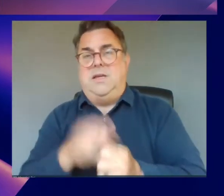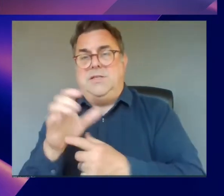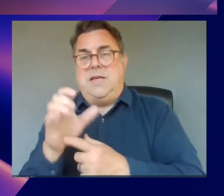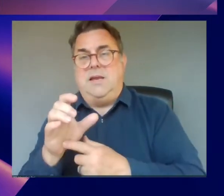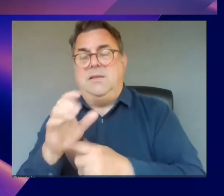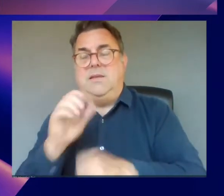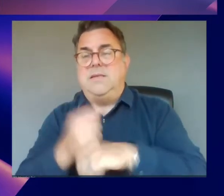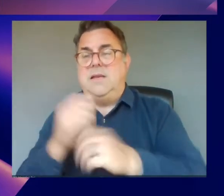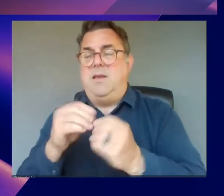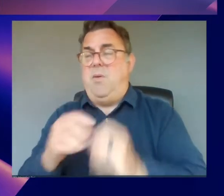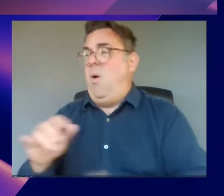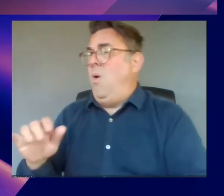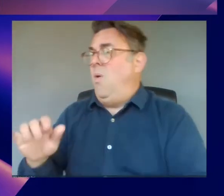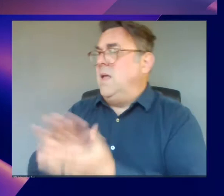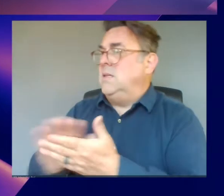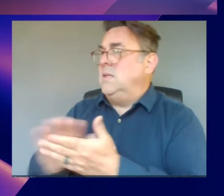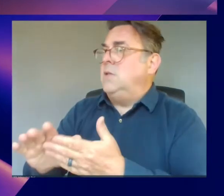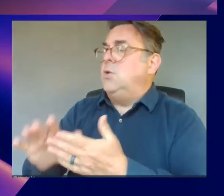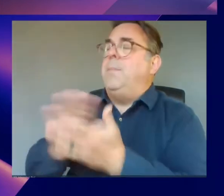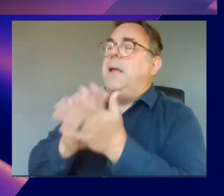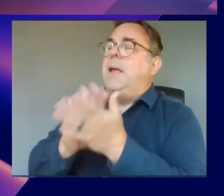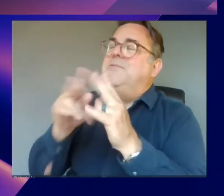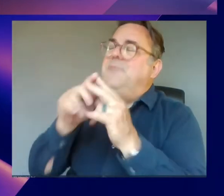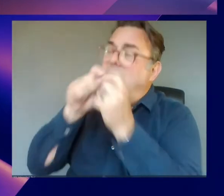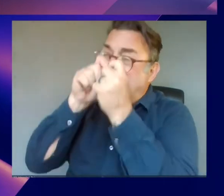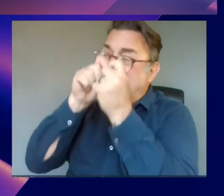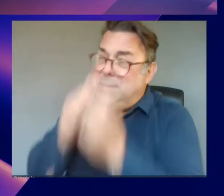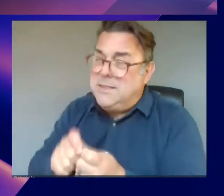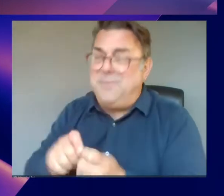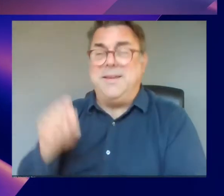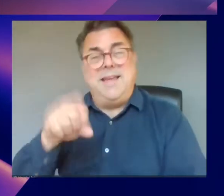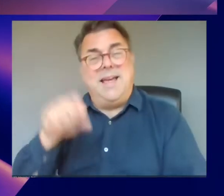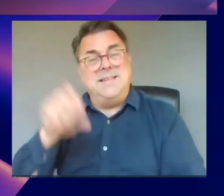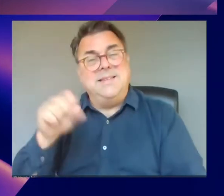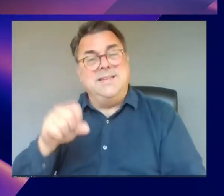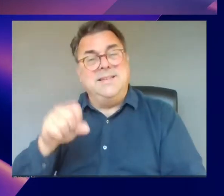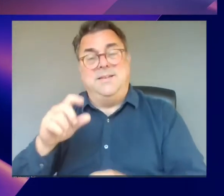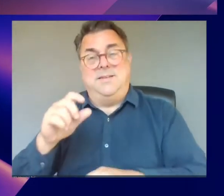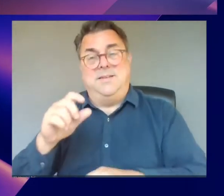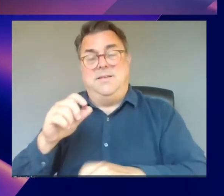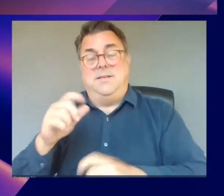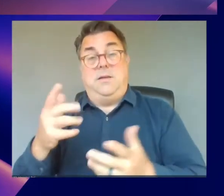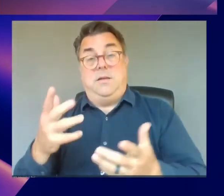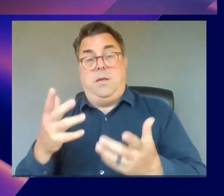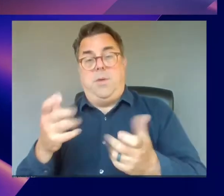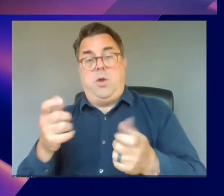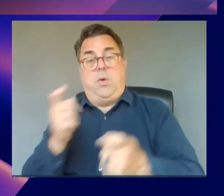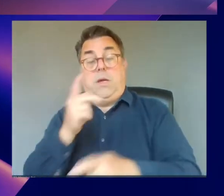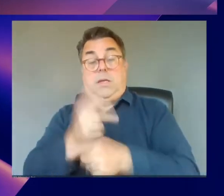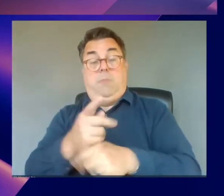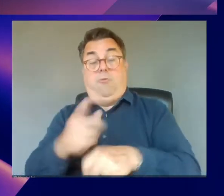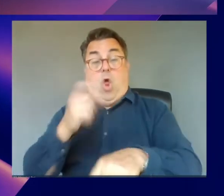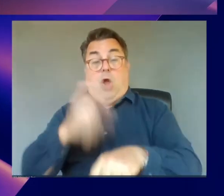Oh, that's cool. You can get that granular then. Absolutely. All right. Nice. And so you can set with a value. That's something you'll wanna keep in there long term. So you wouldn't check that short term.